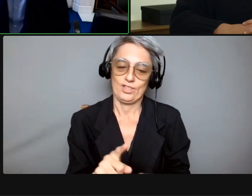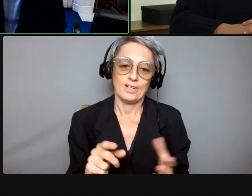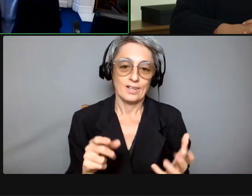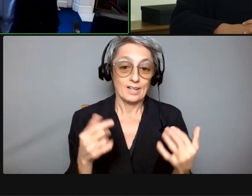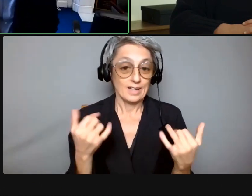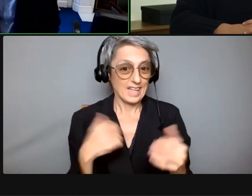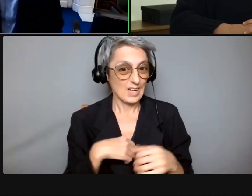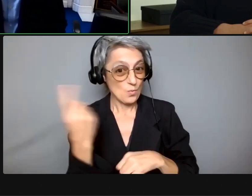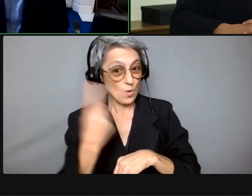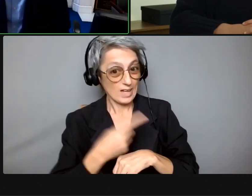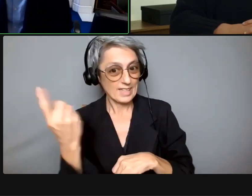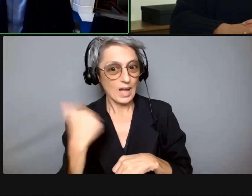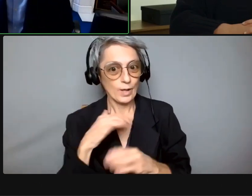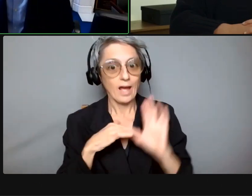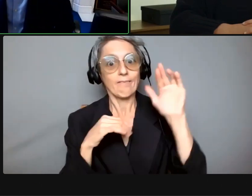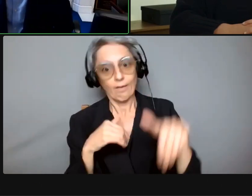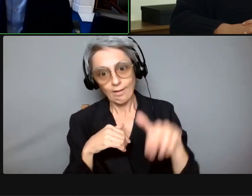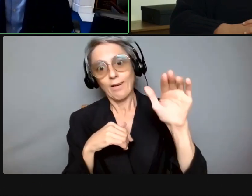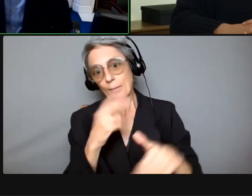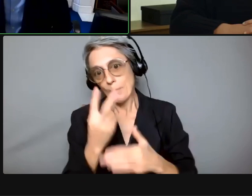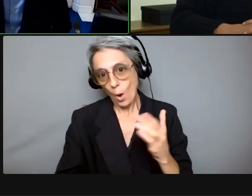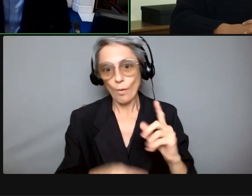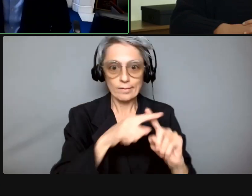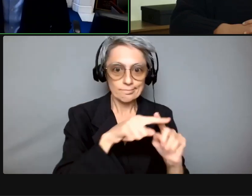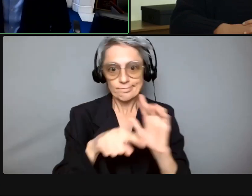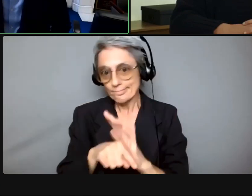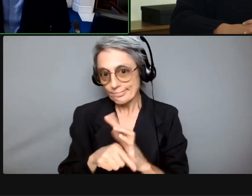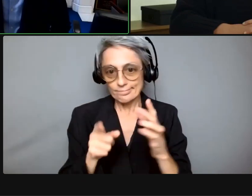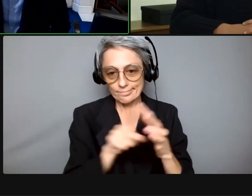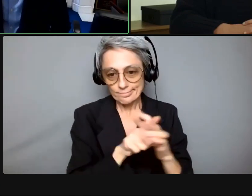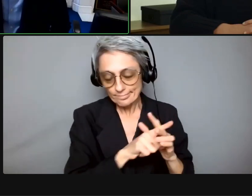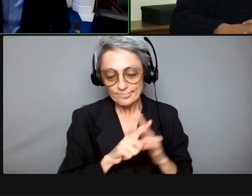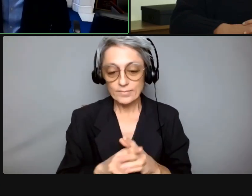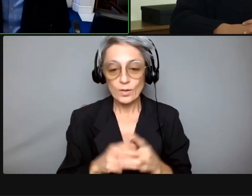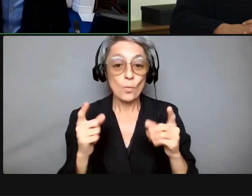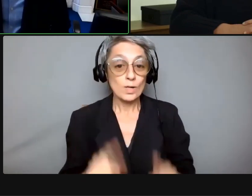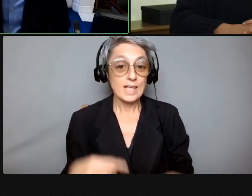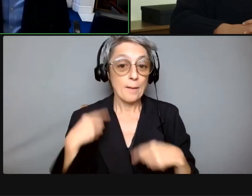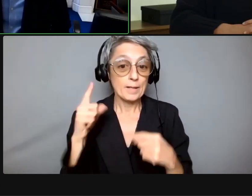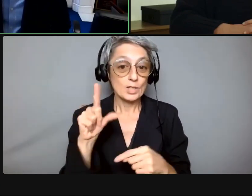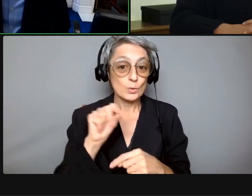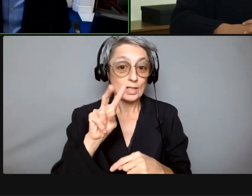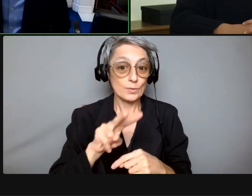and thinking about what's happened in 2022, as you just pointed out, you know,